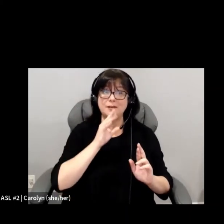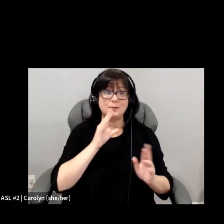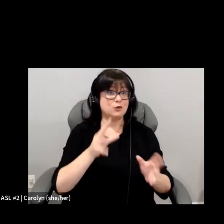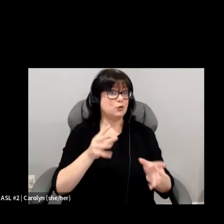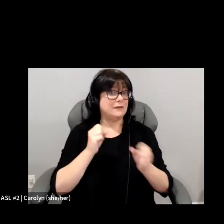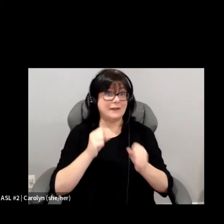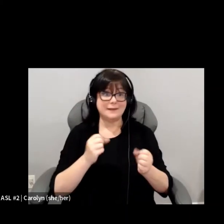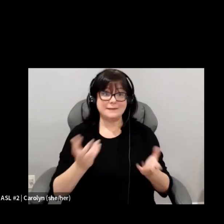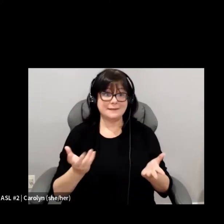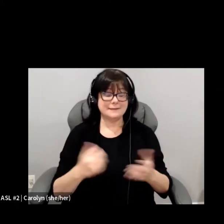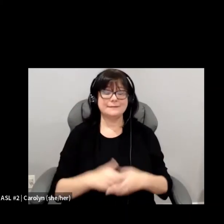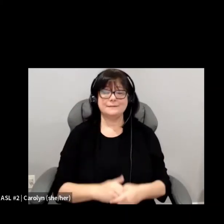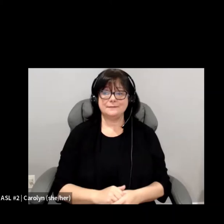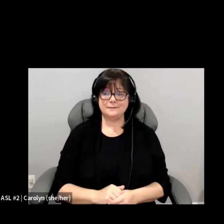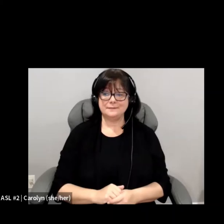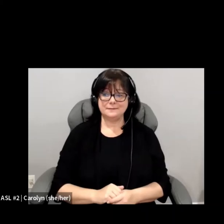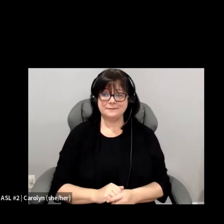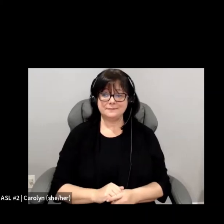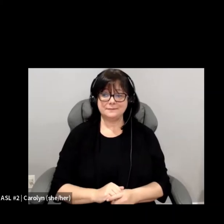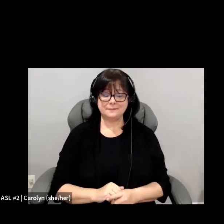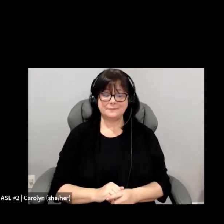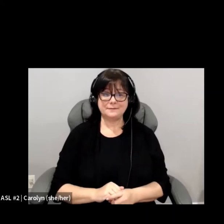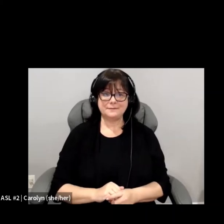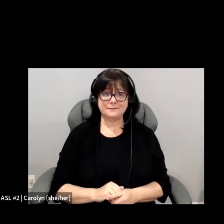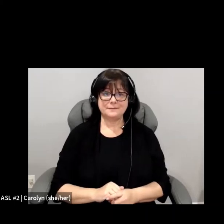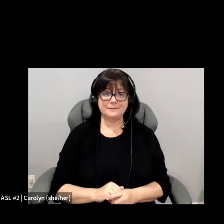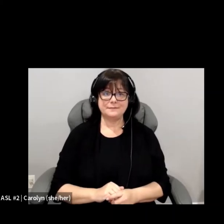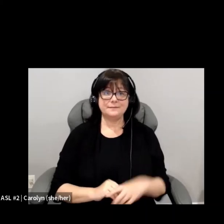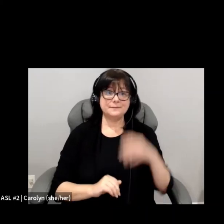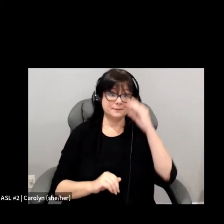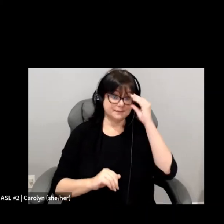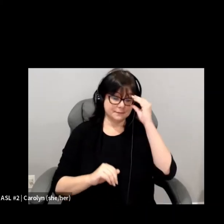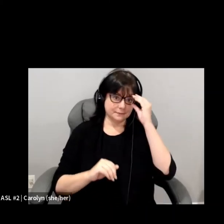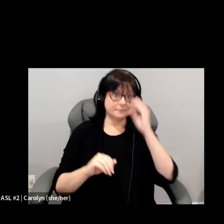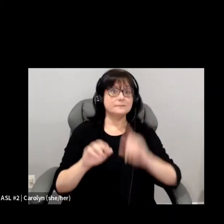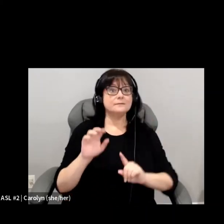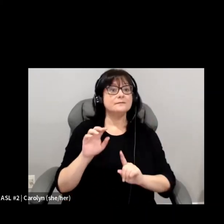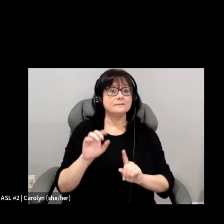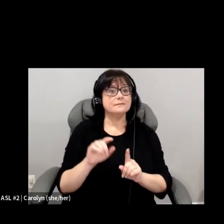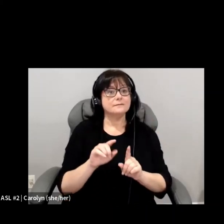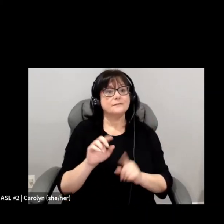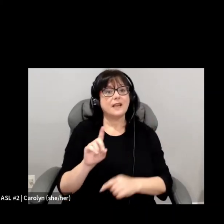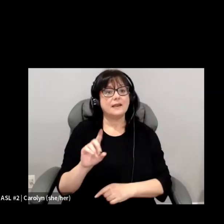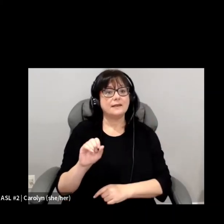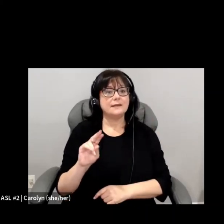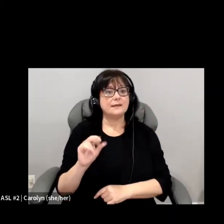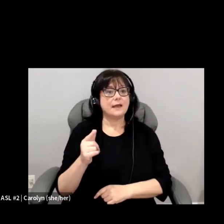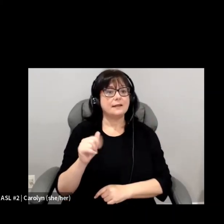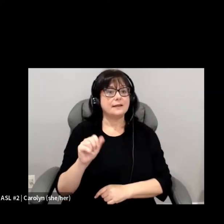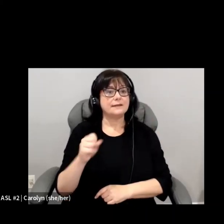AS DOUGLAS SAID, THERE IS NOTHING SIGNIFICANT TO REPORT.